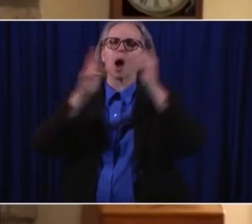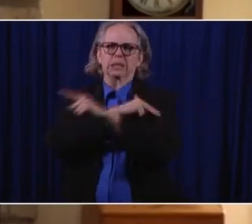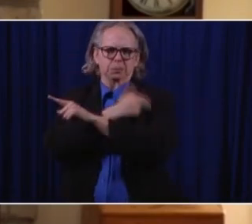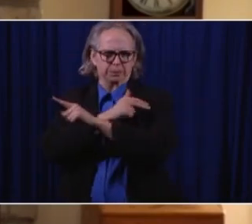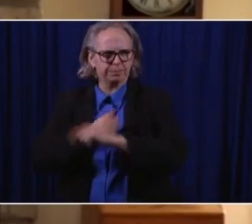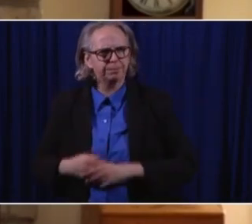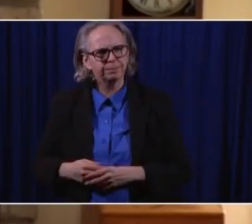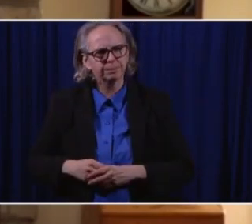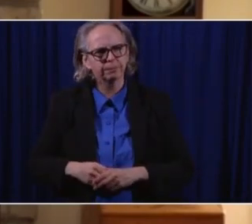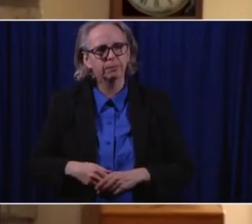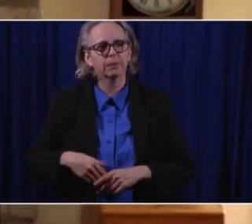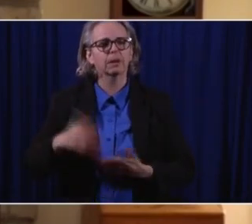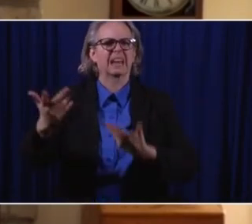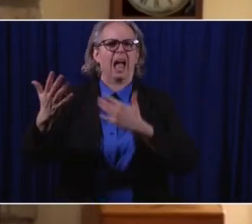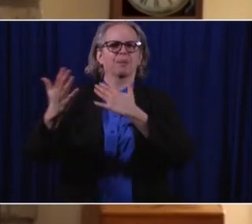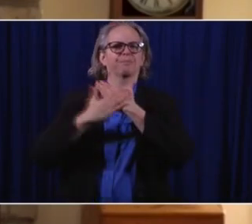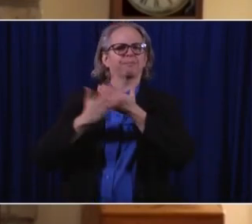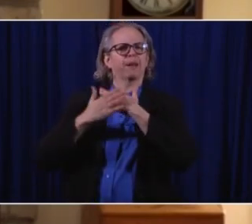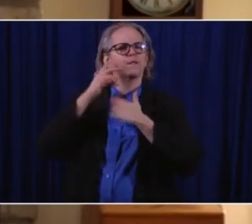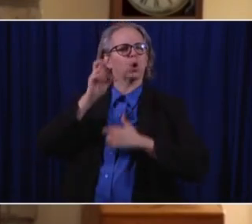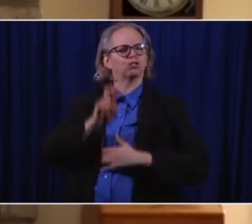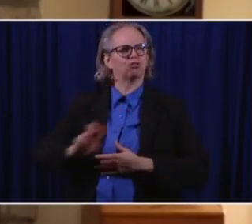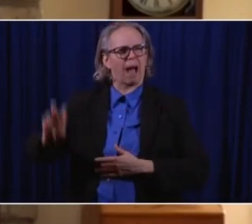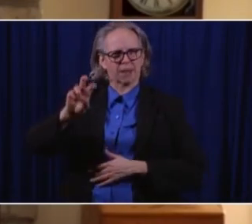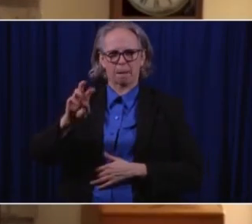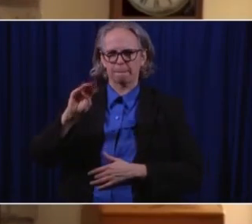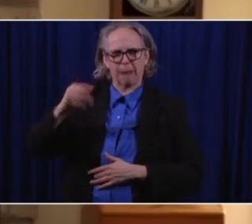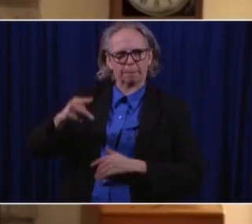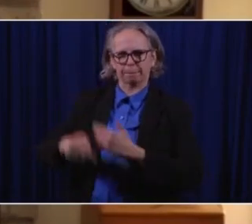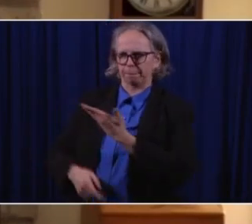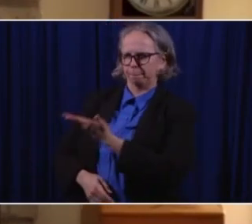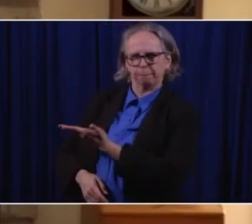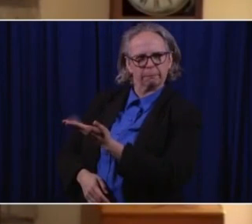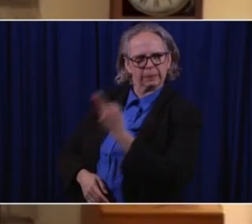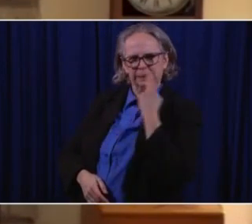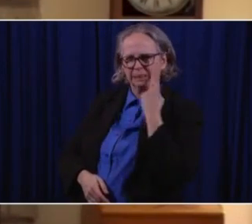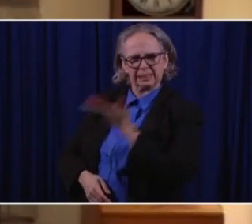you this is a hospital count. Not missions but actually the